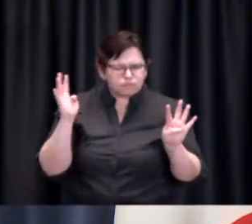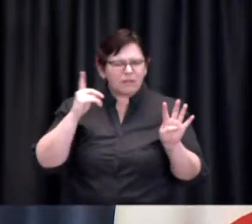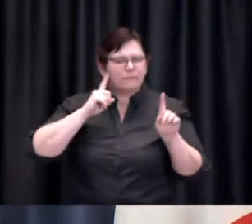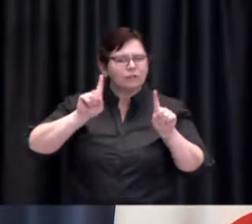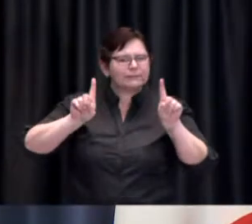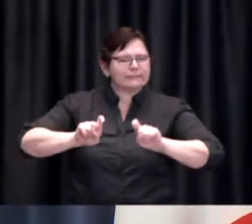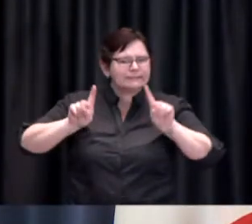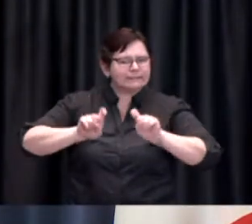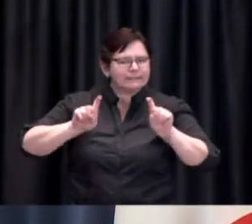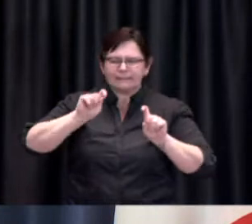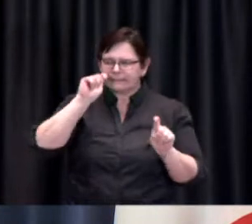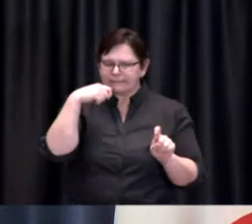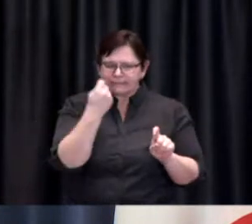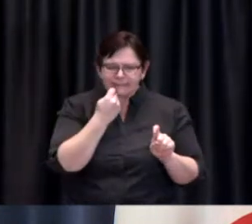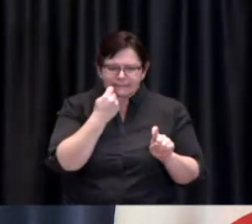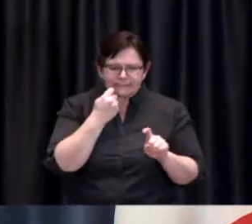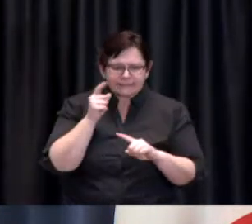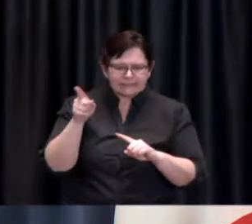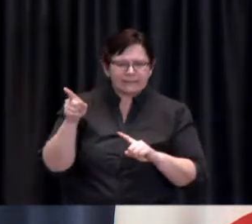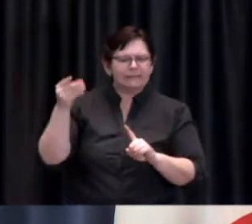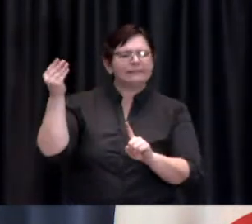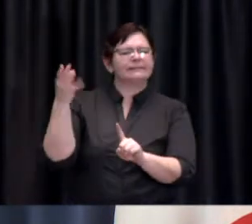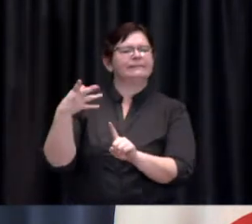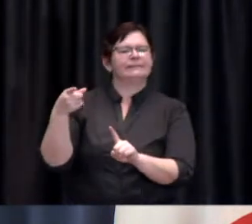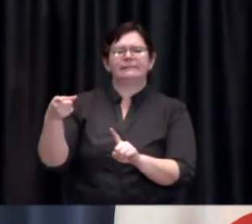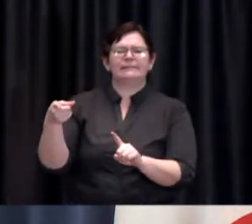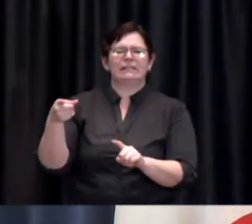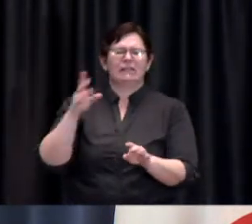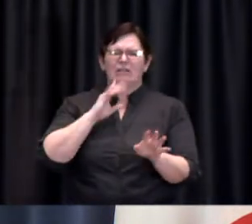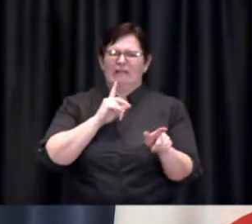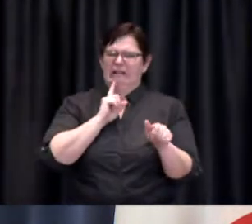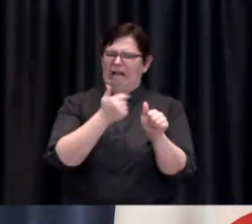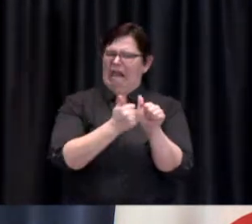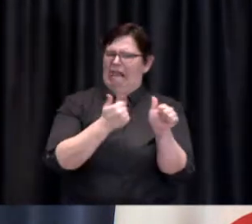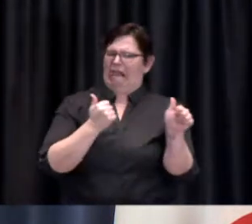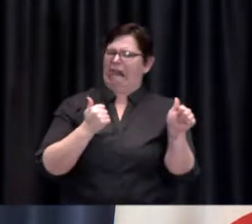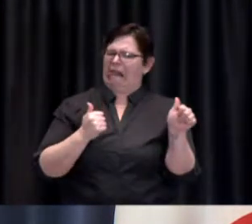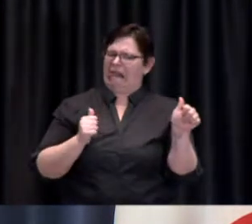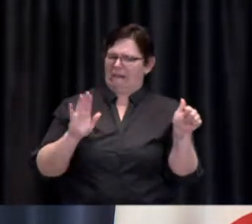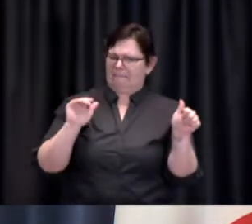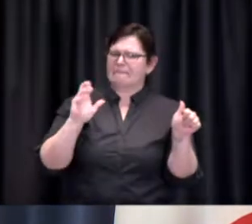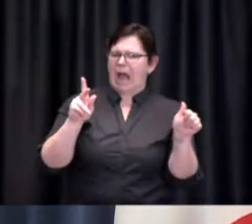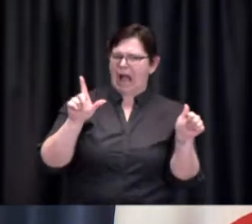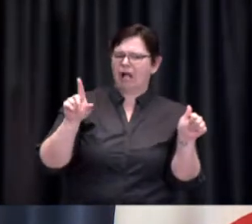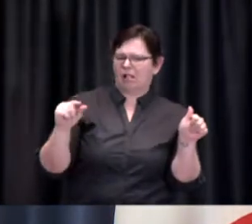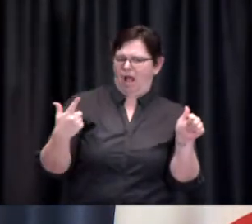Now he was told that they were dealing with a backlog of tests one is that true and if so